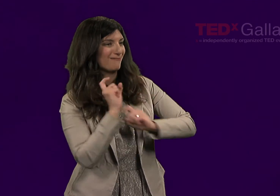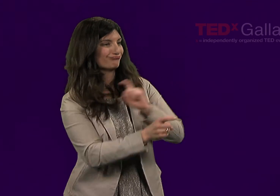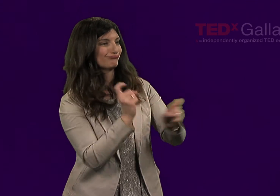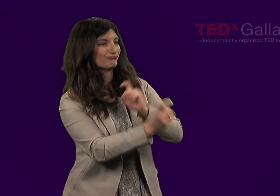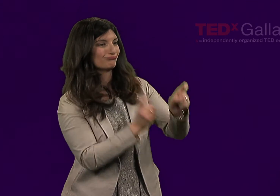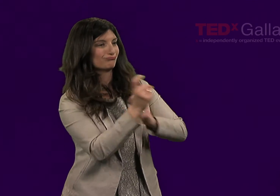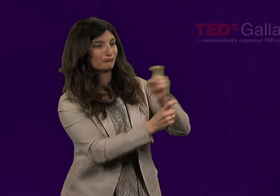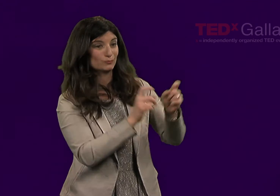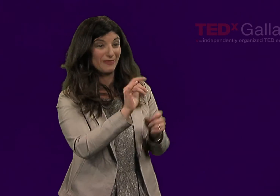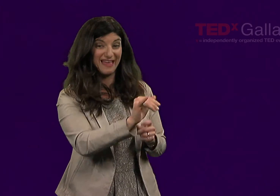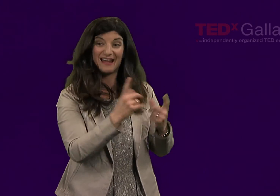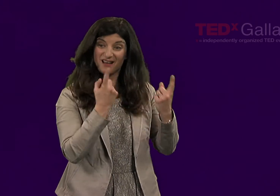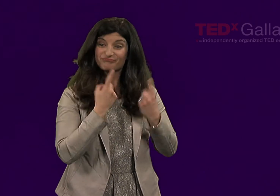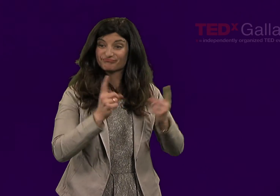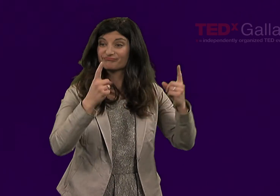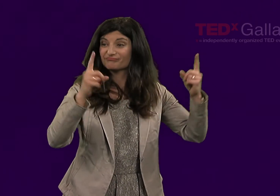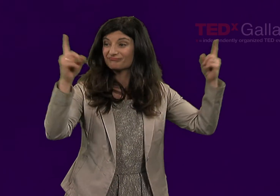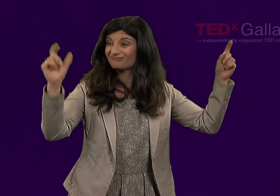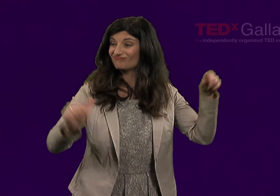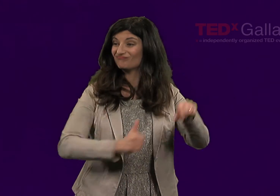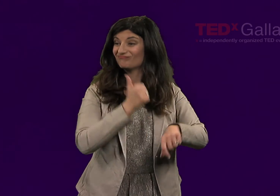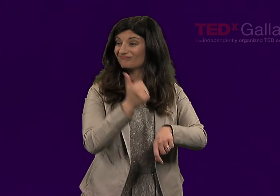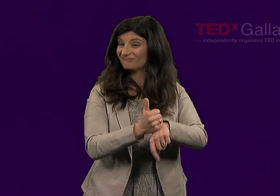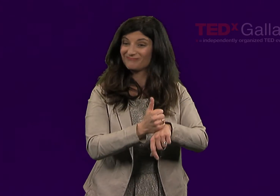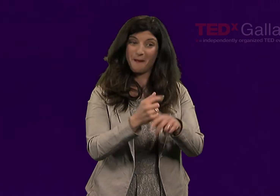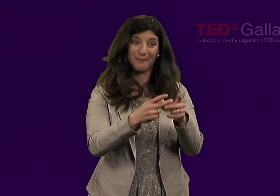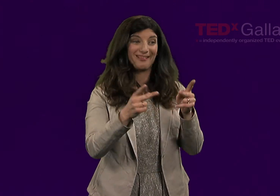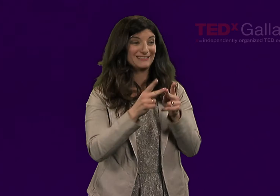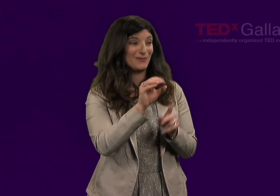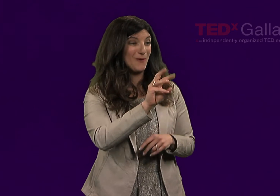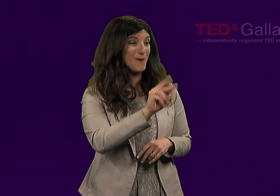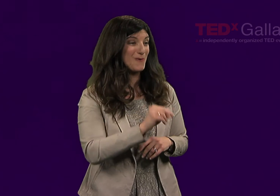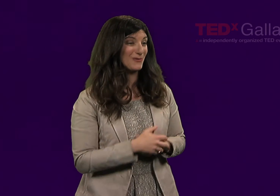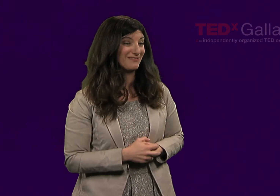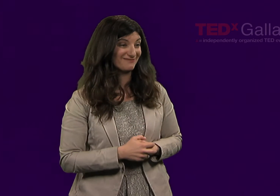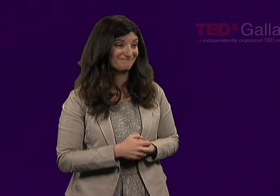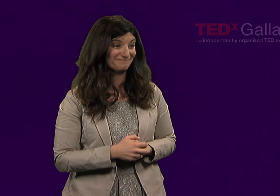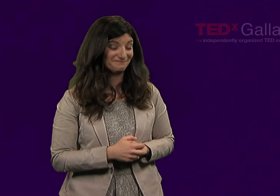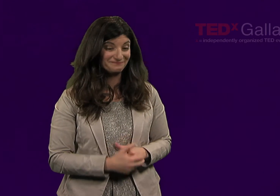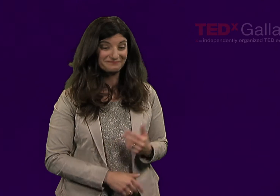receiving contributions from the entire United States, and what a success story that program is.